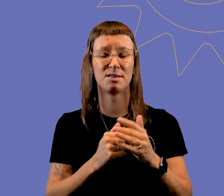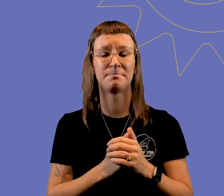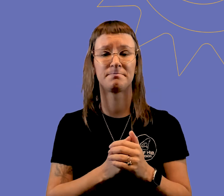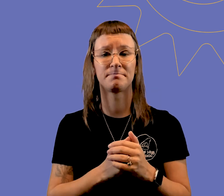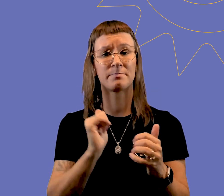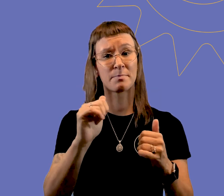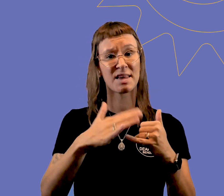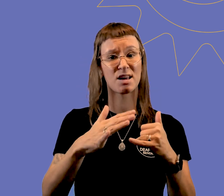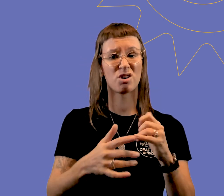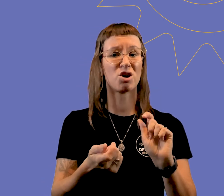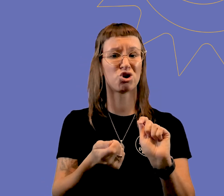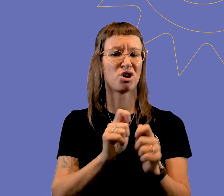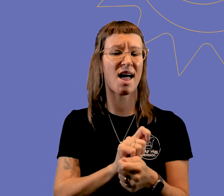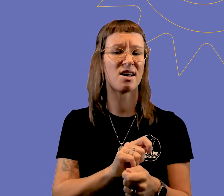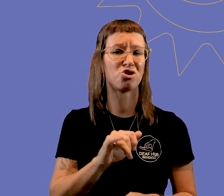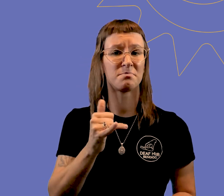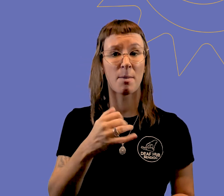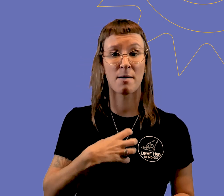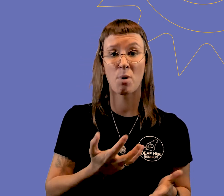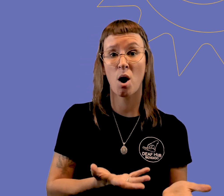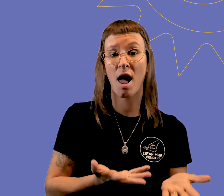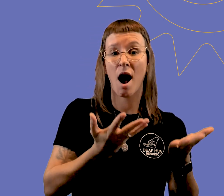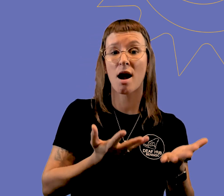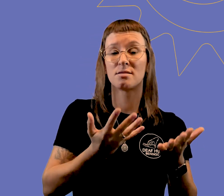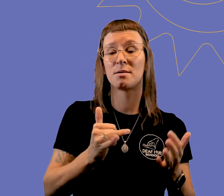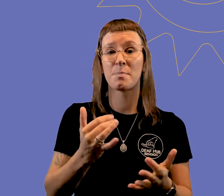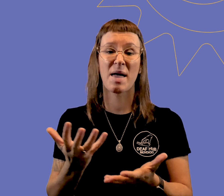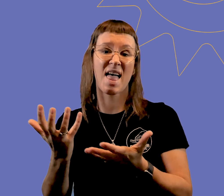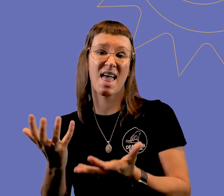On the screen are some of the most common symptoms. They are: 1- Changes to your normal